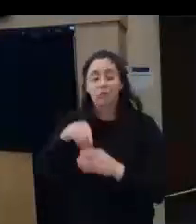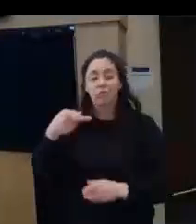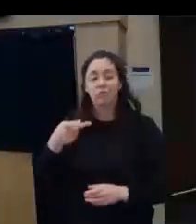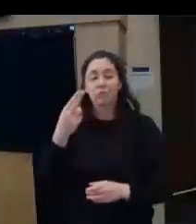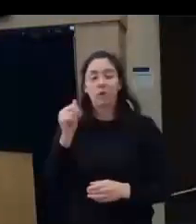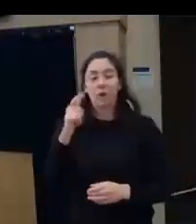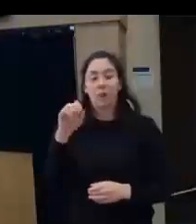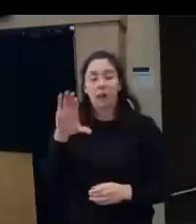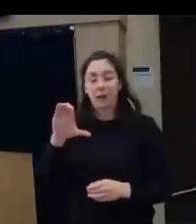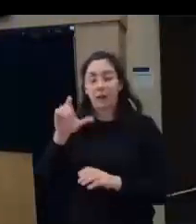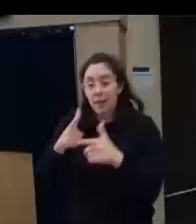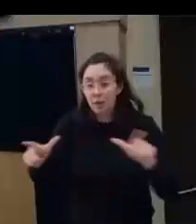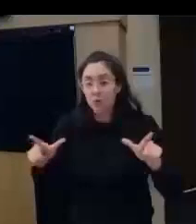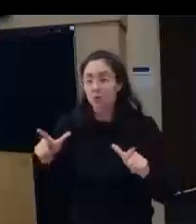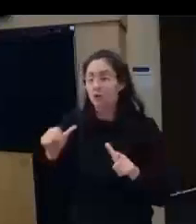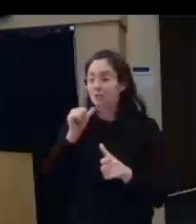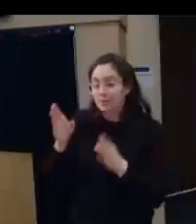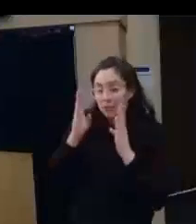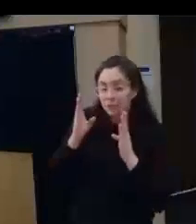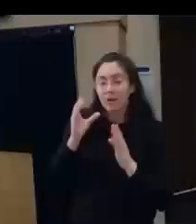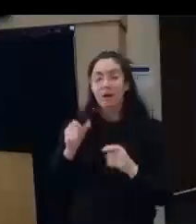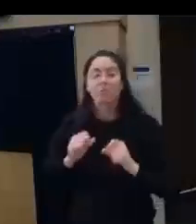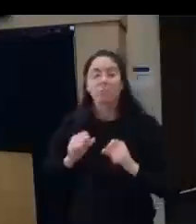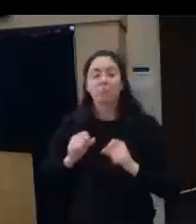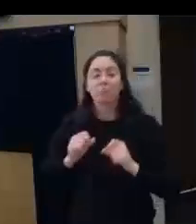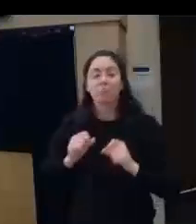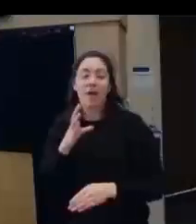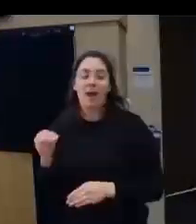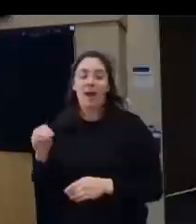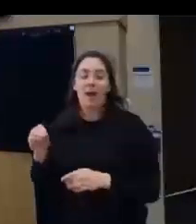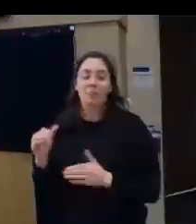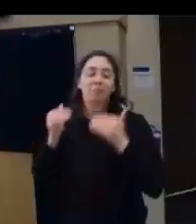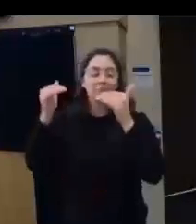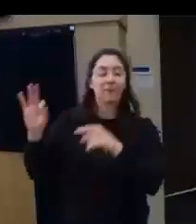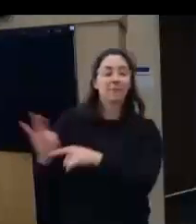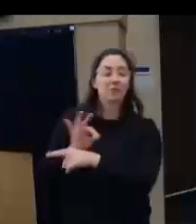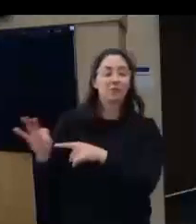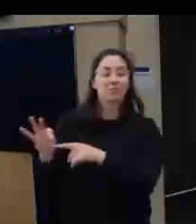language as well as inattention impulsive behavior and impaired executive functioning and as I always